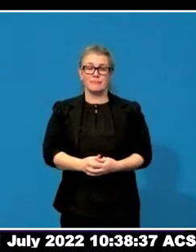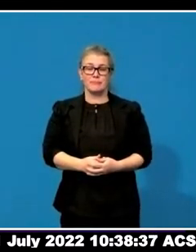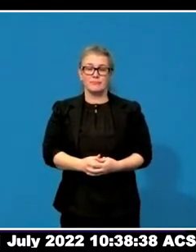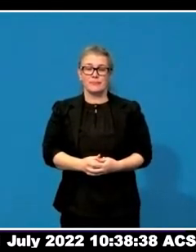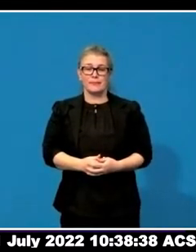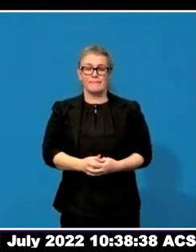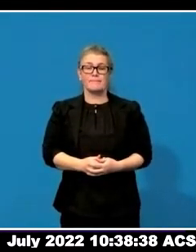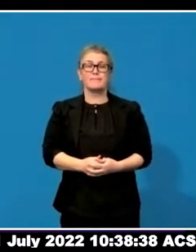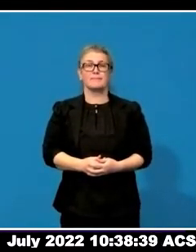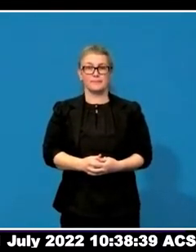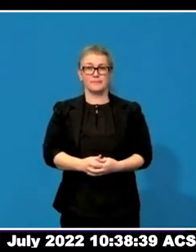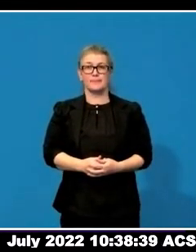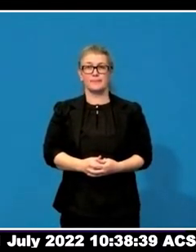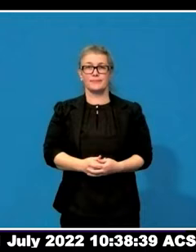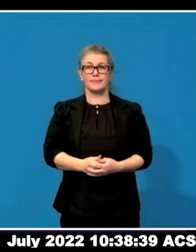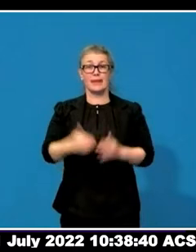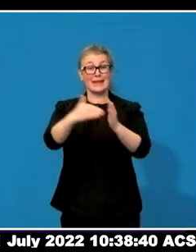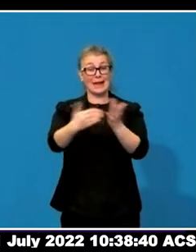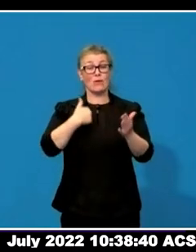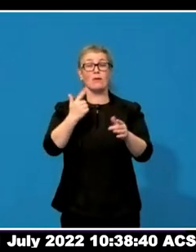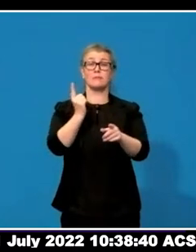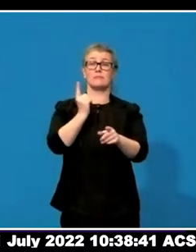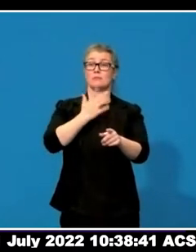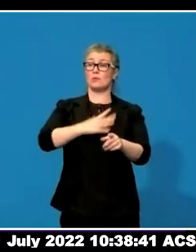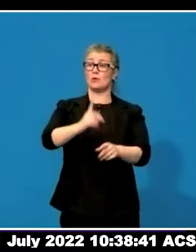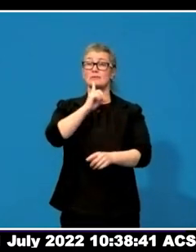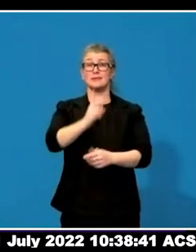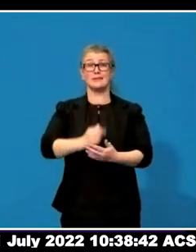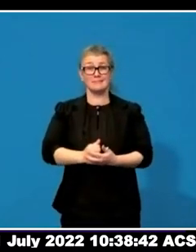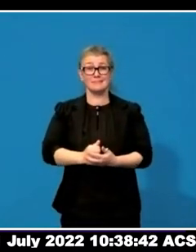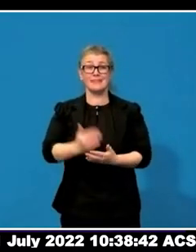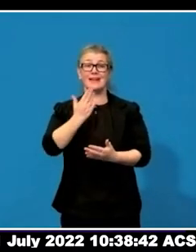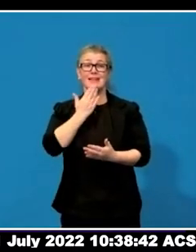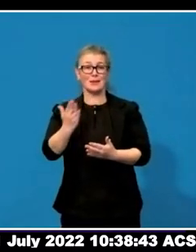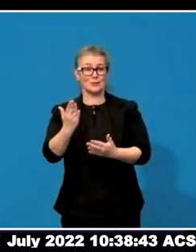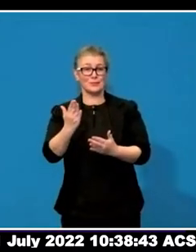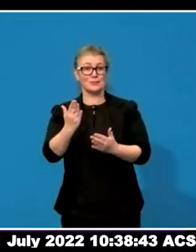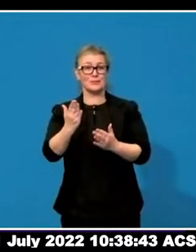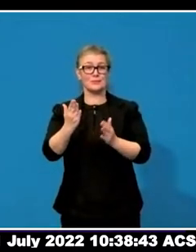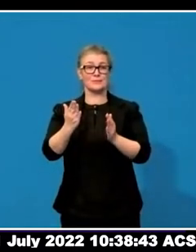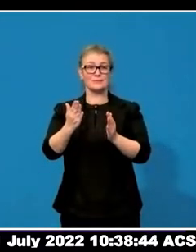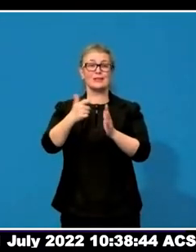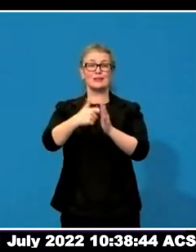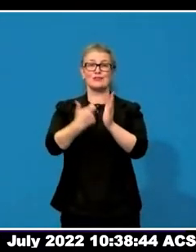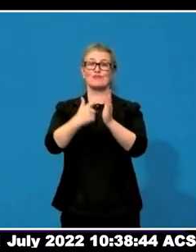I also take this opportunity to thank Kristy Bloomfield and Aunty Barbara Satour for their